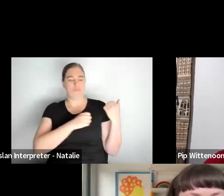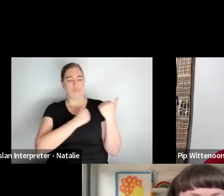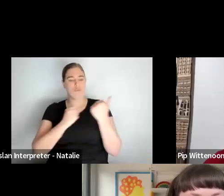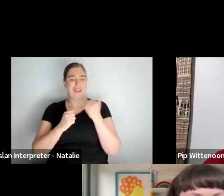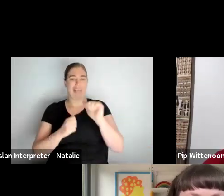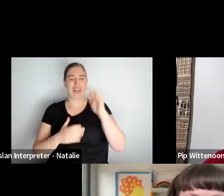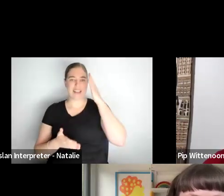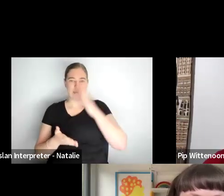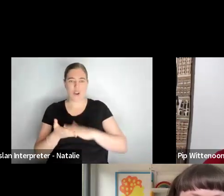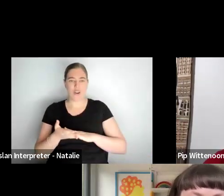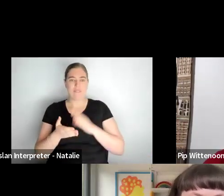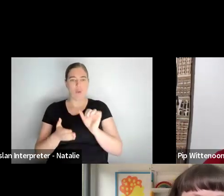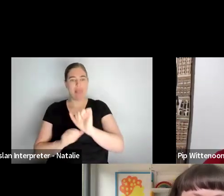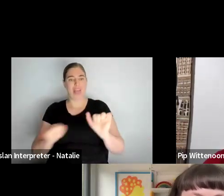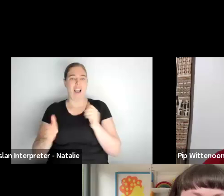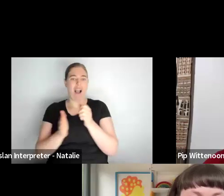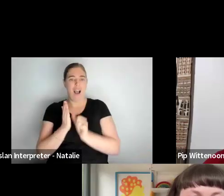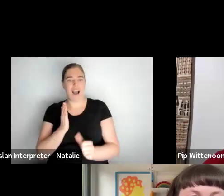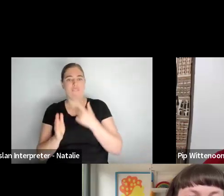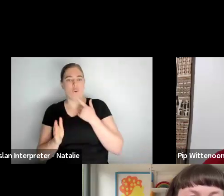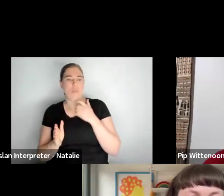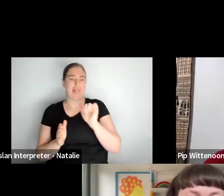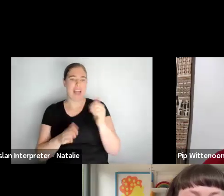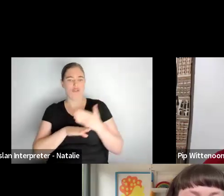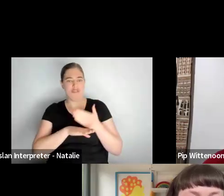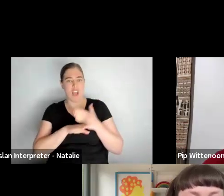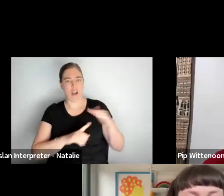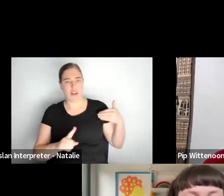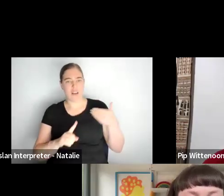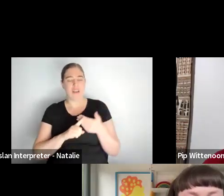from their art form and their career, but I would also really encourage everyone